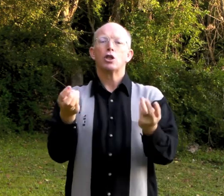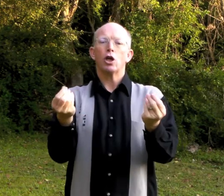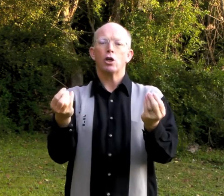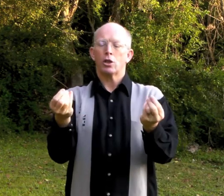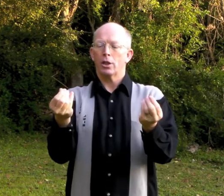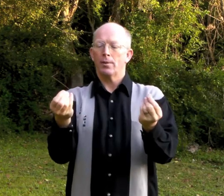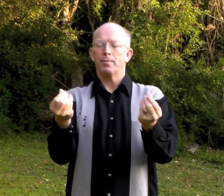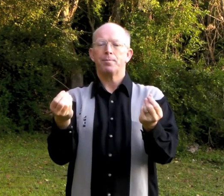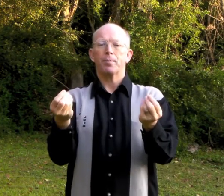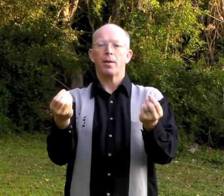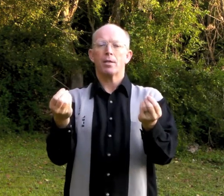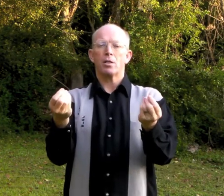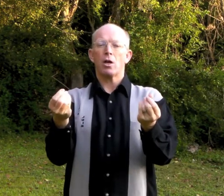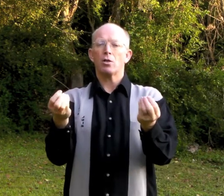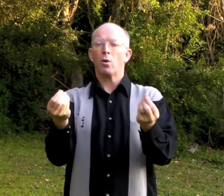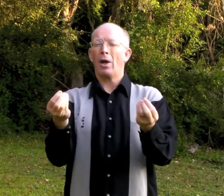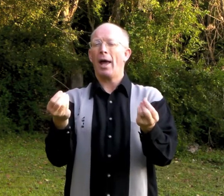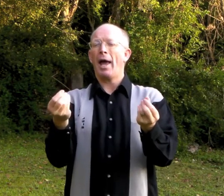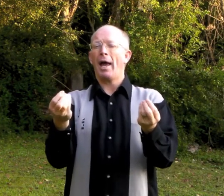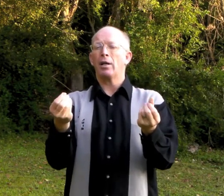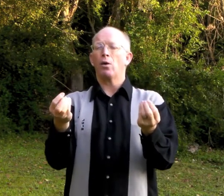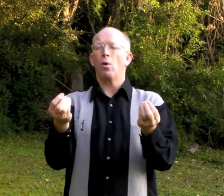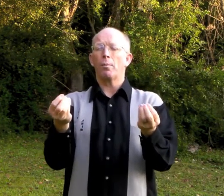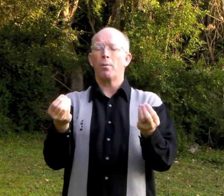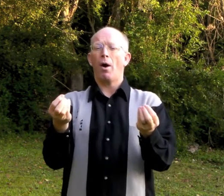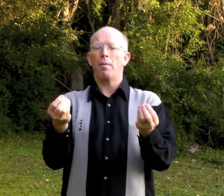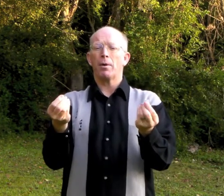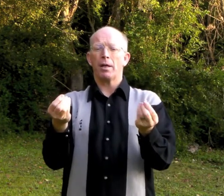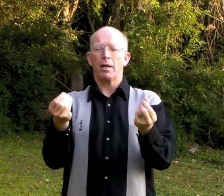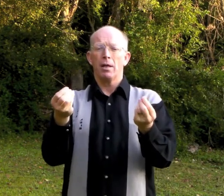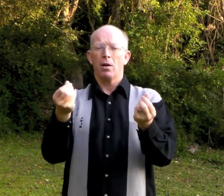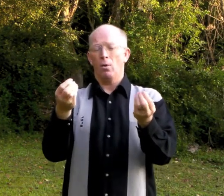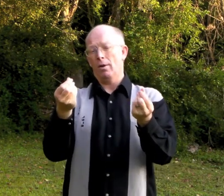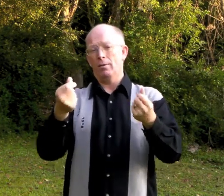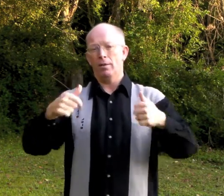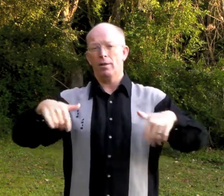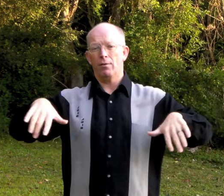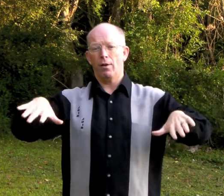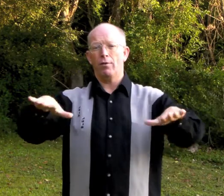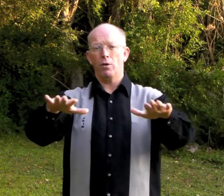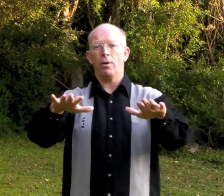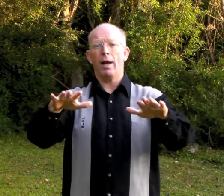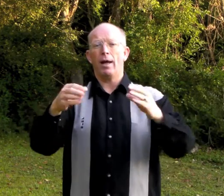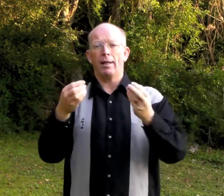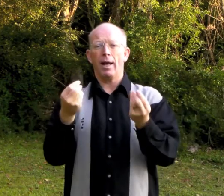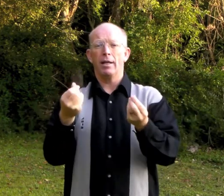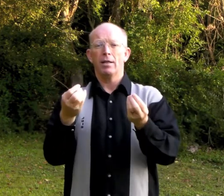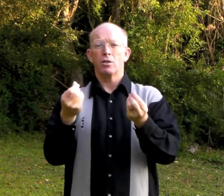DIRT – This is also LAND or PROPERTY if you do it out like that.